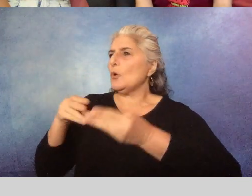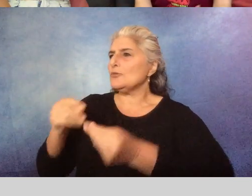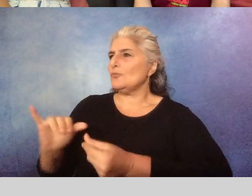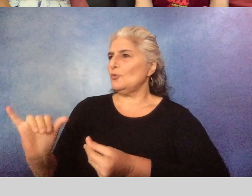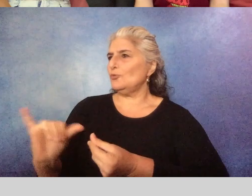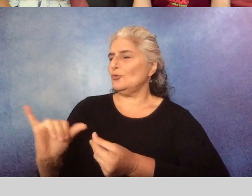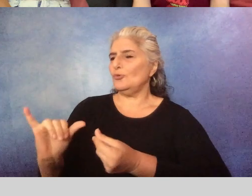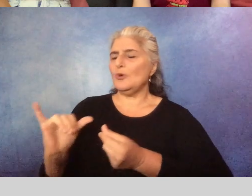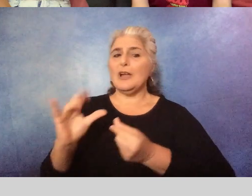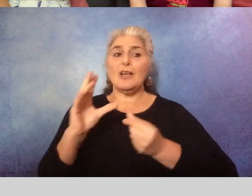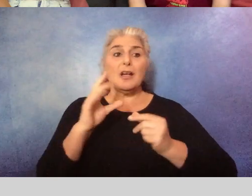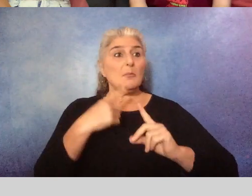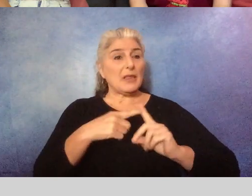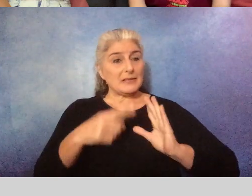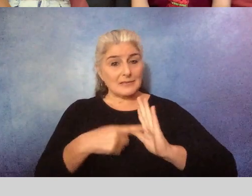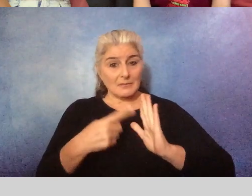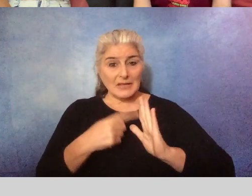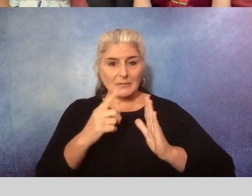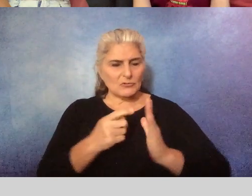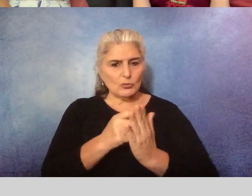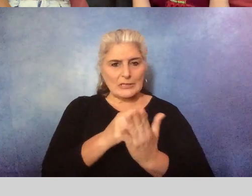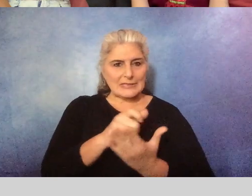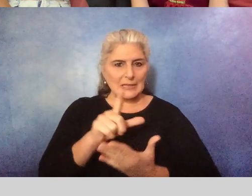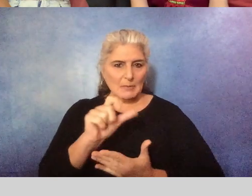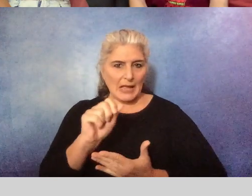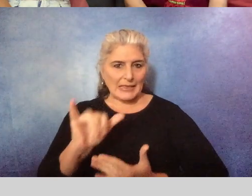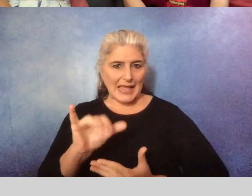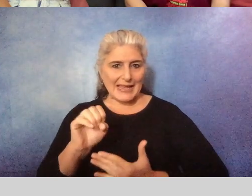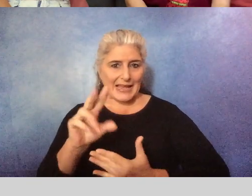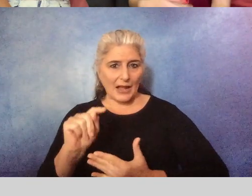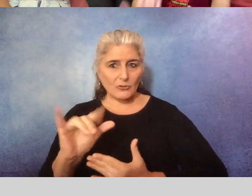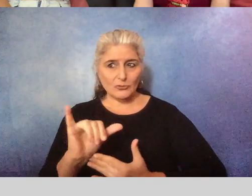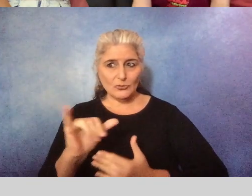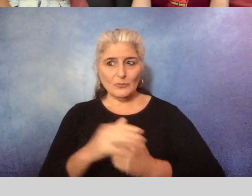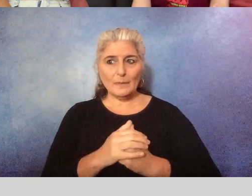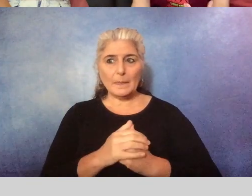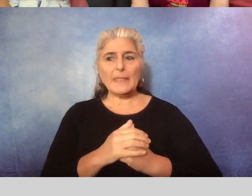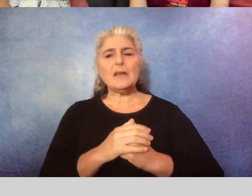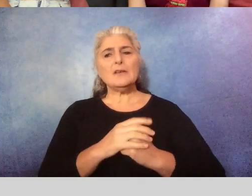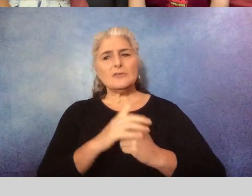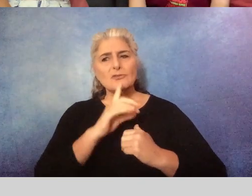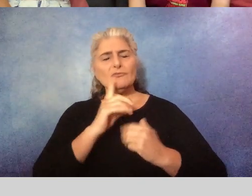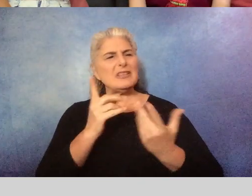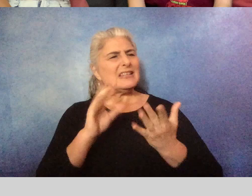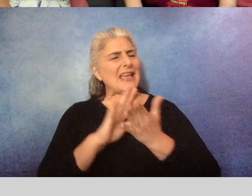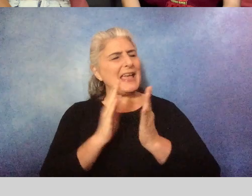it makes time to focus on what matters the most, the person on the other side of our software.